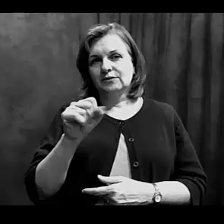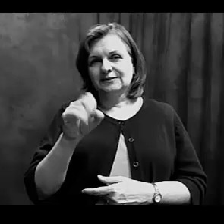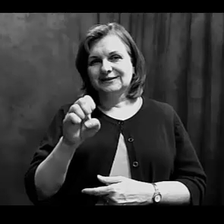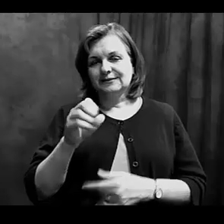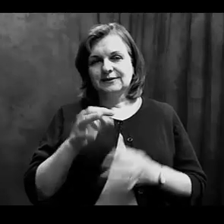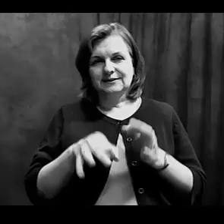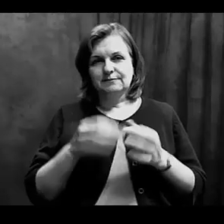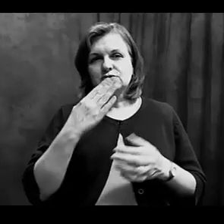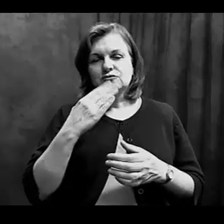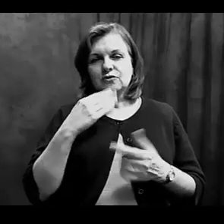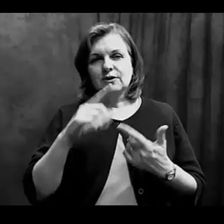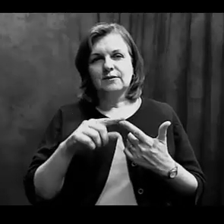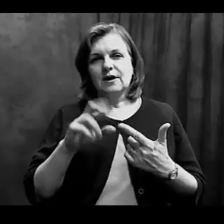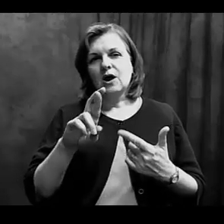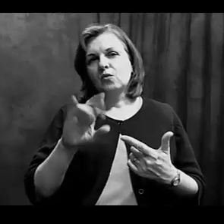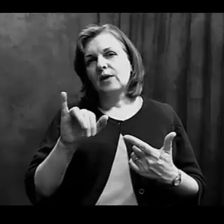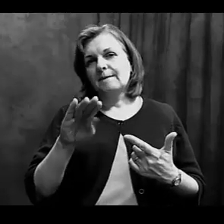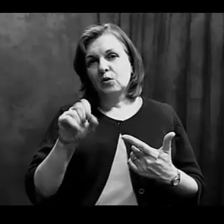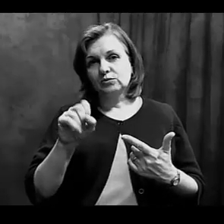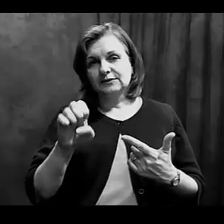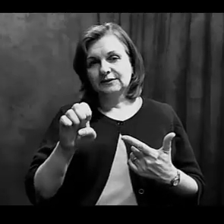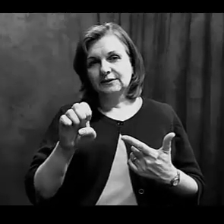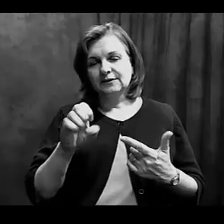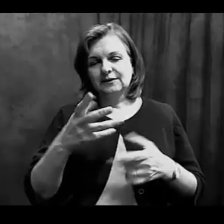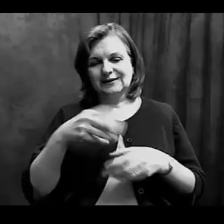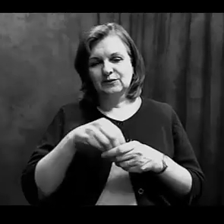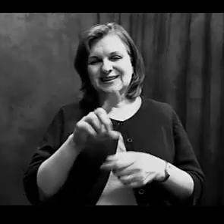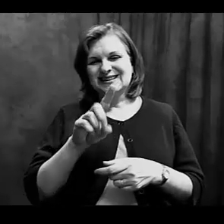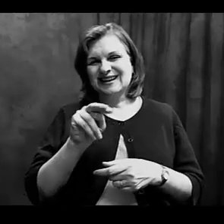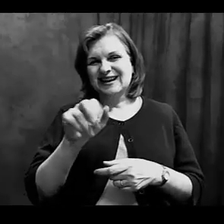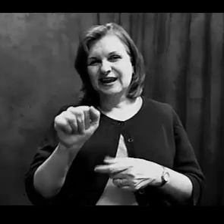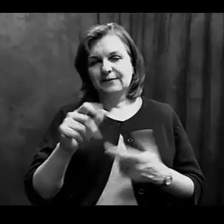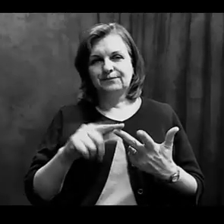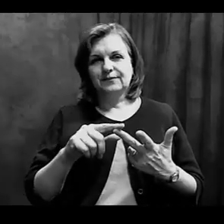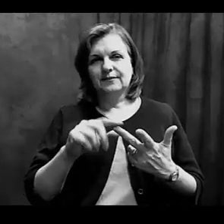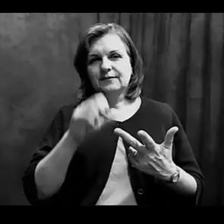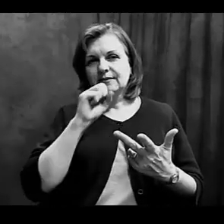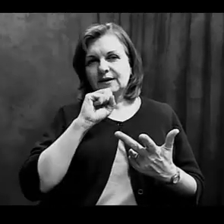glucose simple sugar - ribose part of your DNA